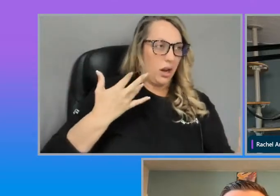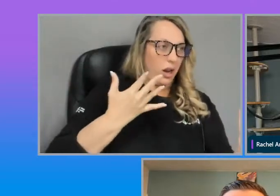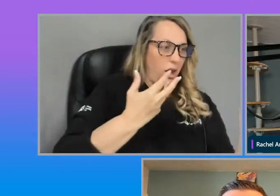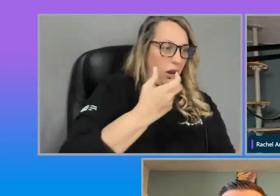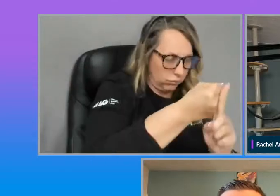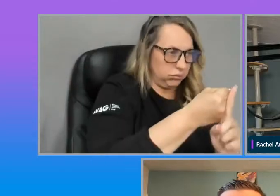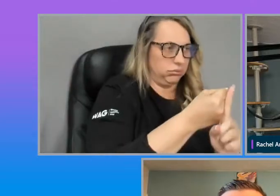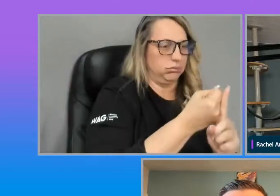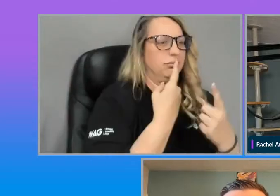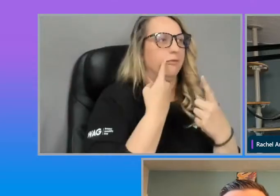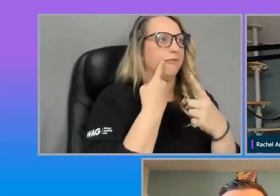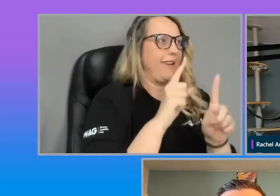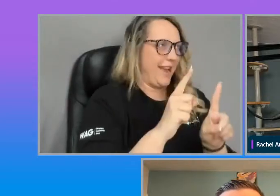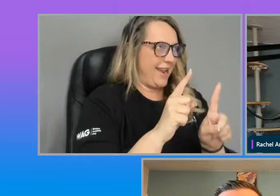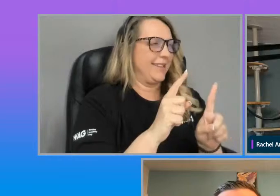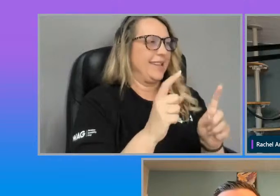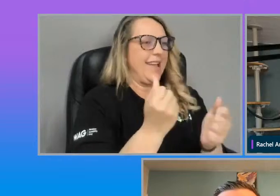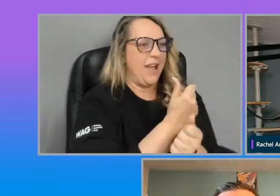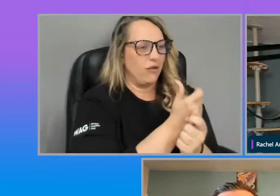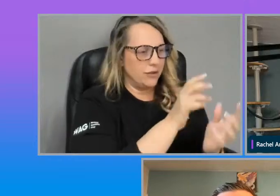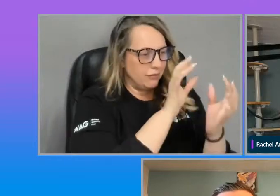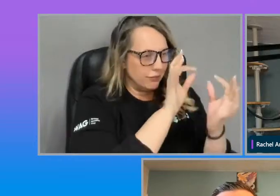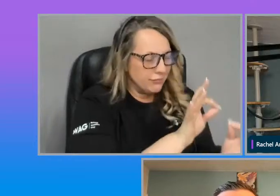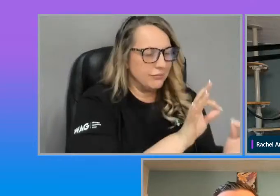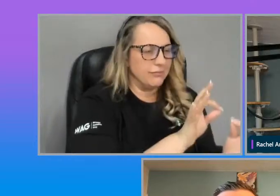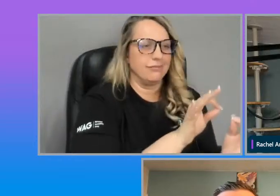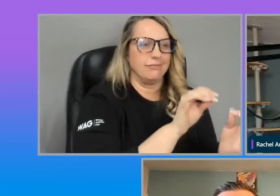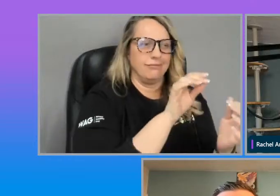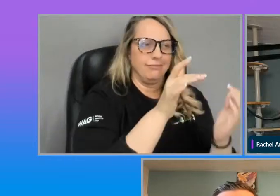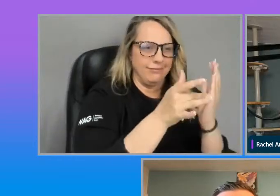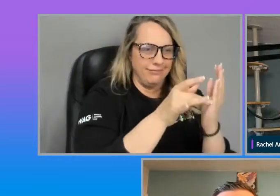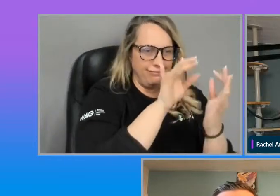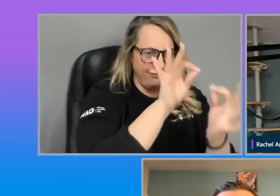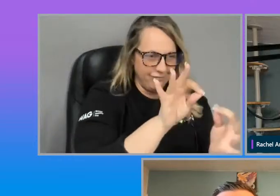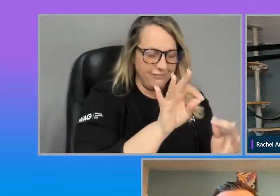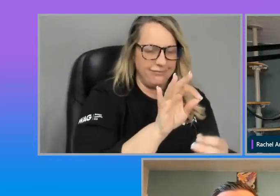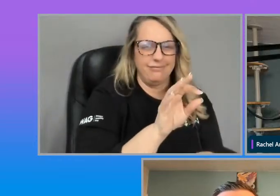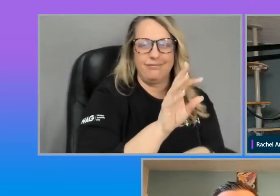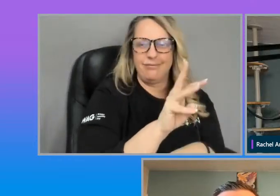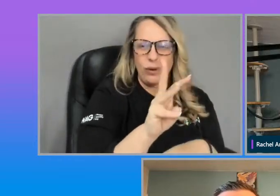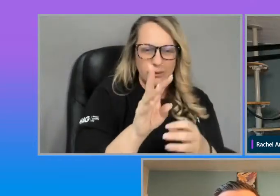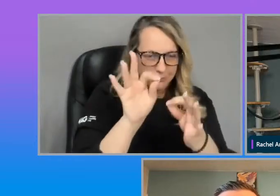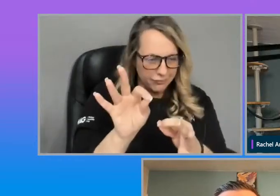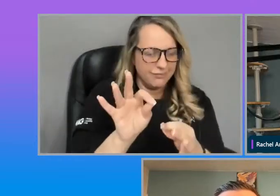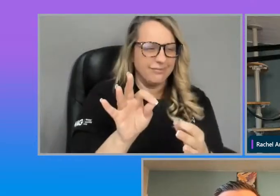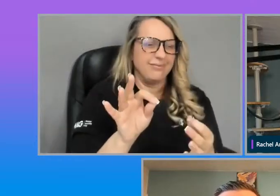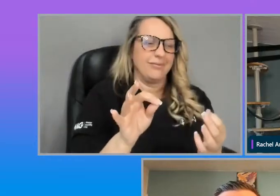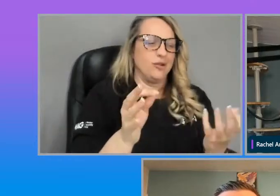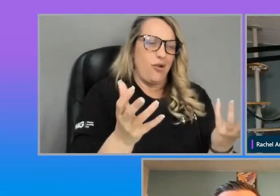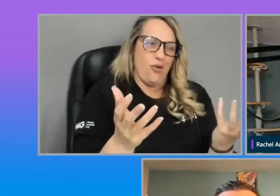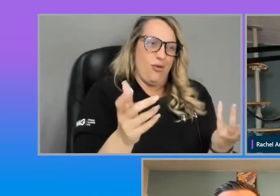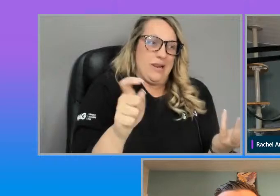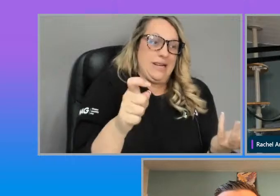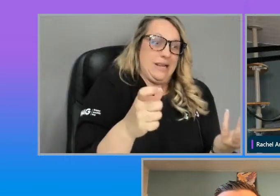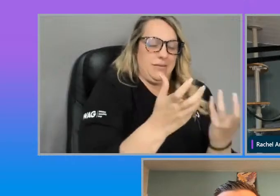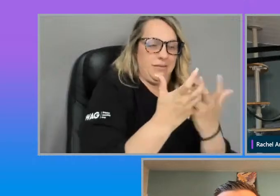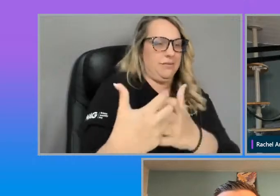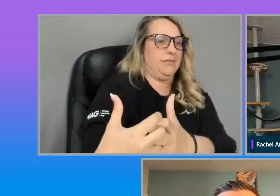for years. It's just it's got to the right time. The needs are correct. The browsers are aligned because it seems like something that everybody wants.